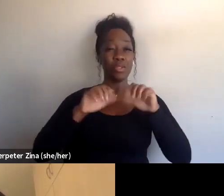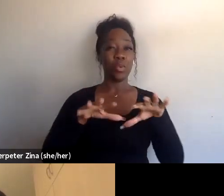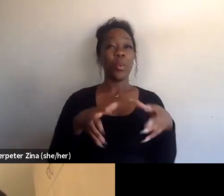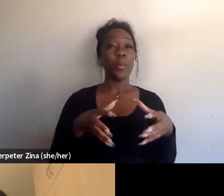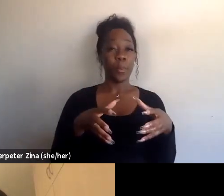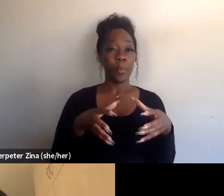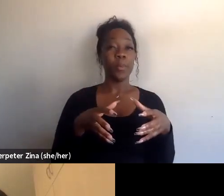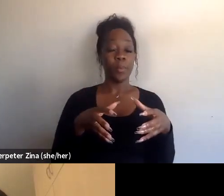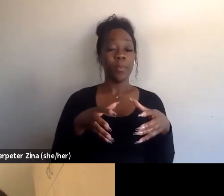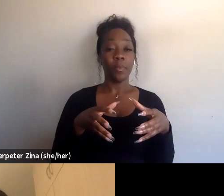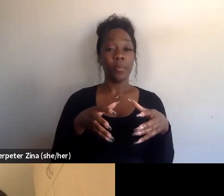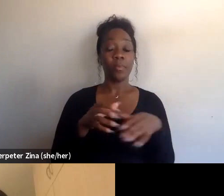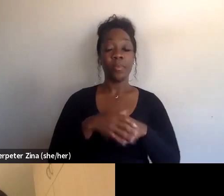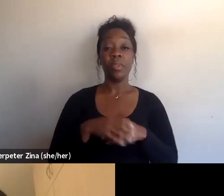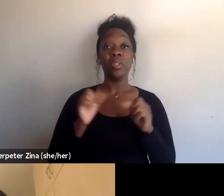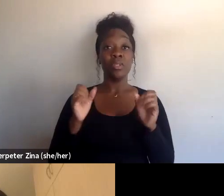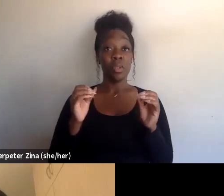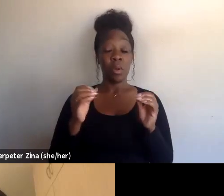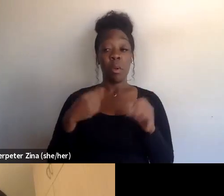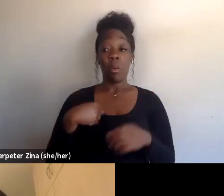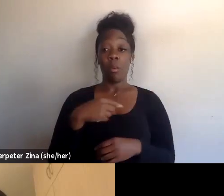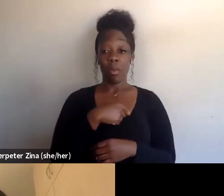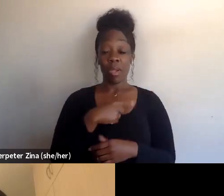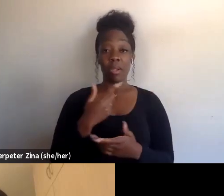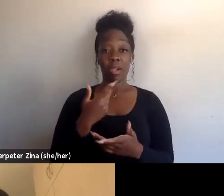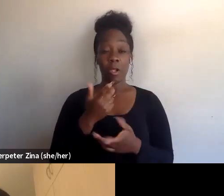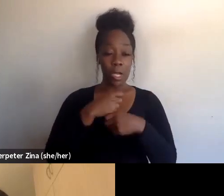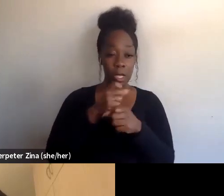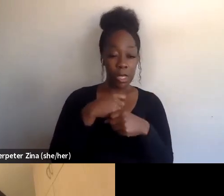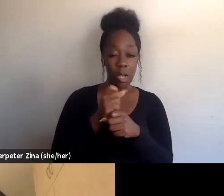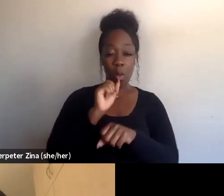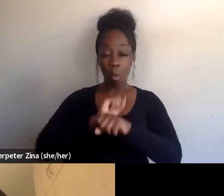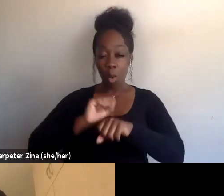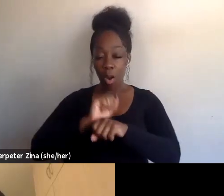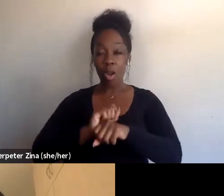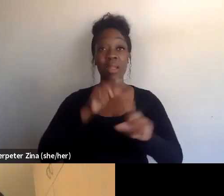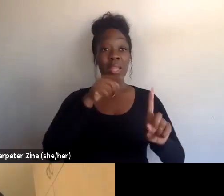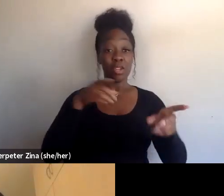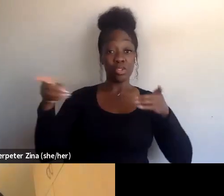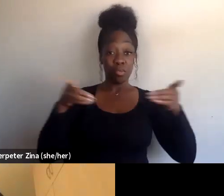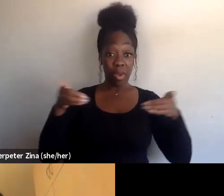And so we would create work he would direct and then we'd also take the work